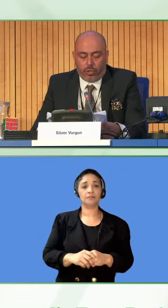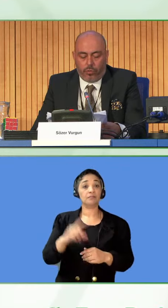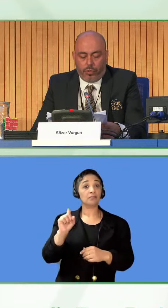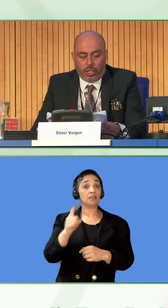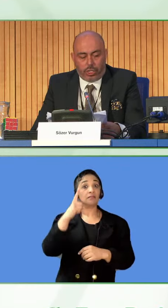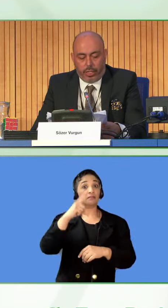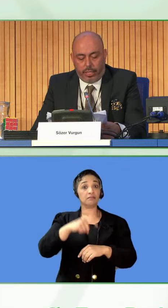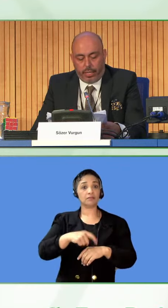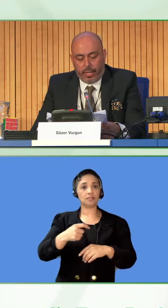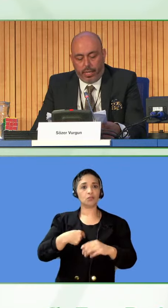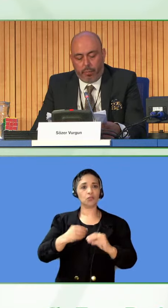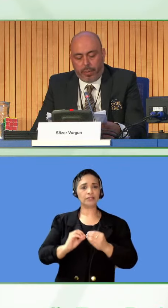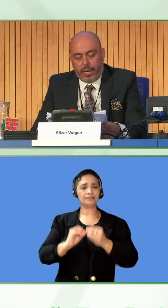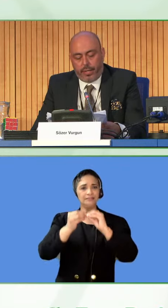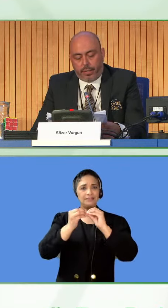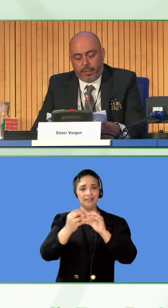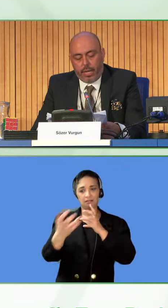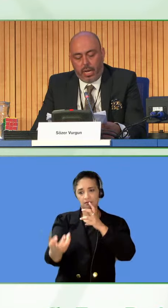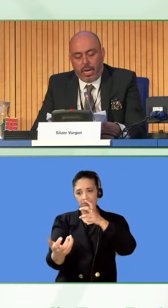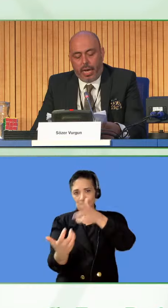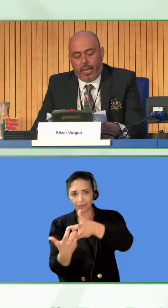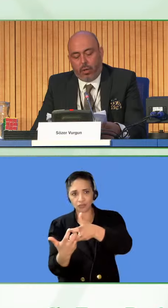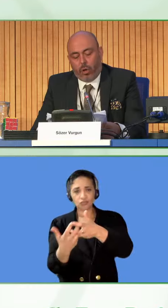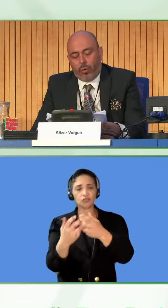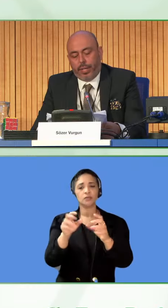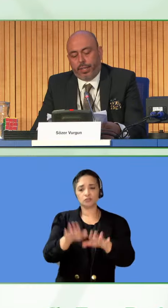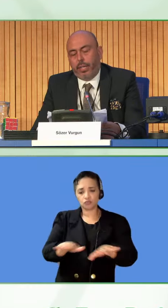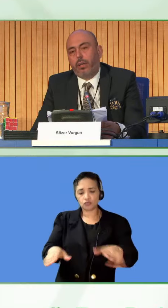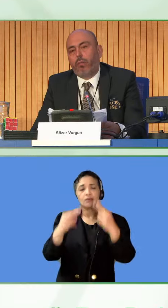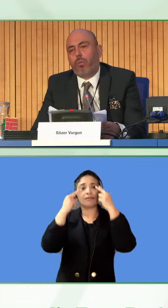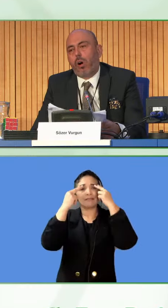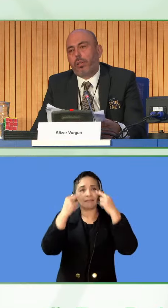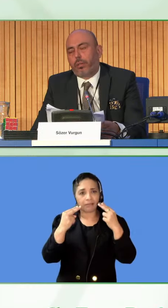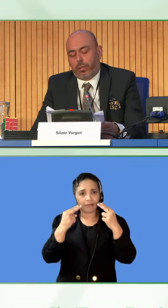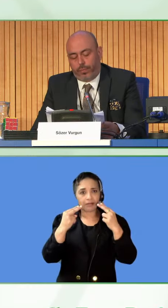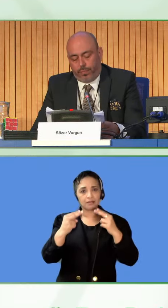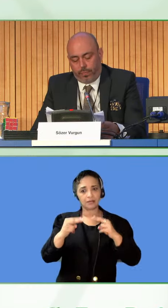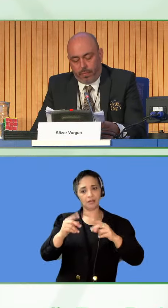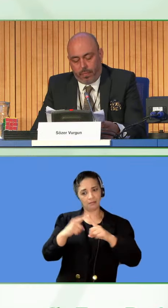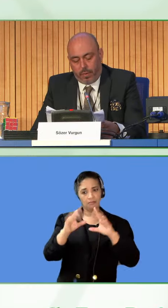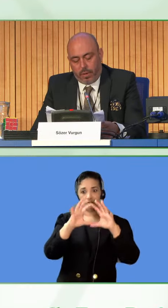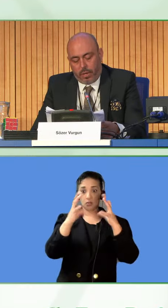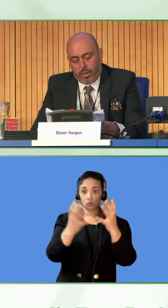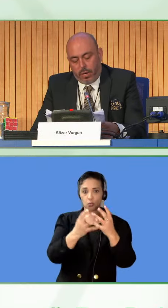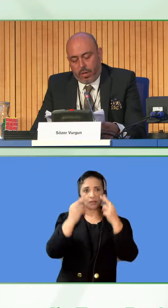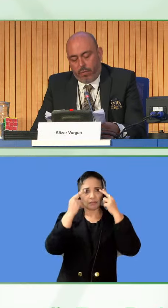the visually impaired, all over the world.